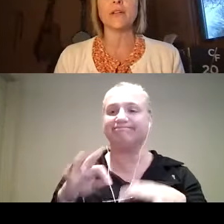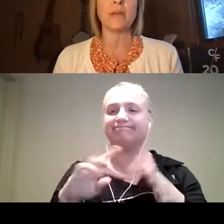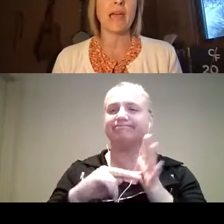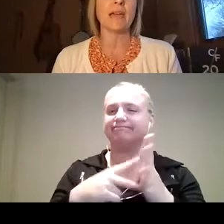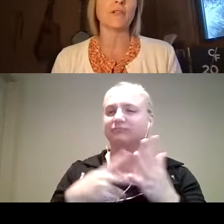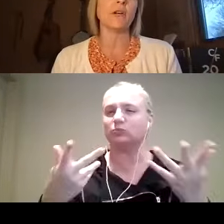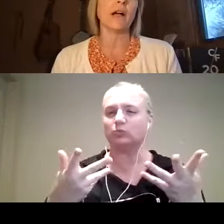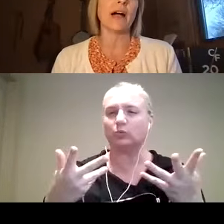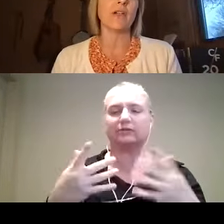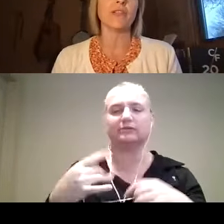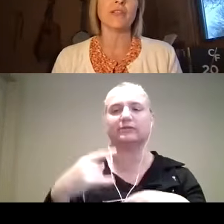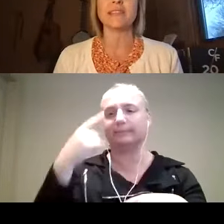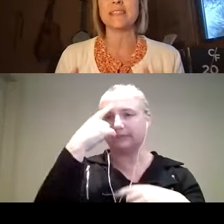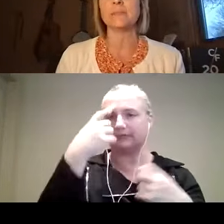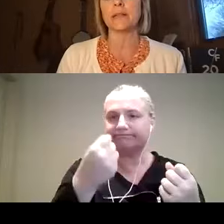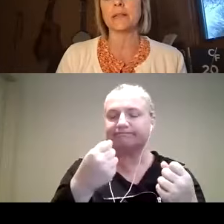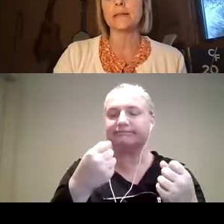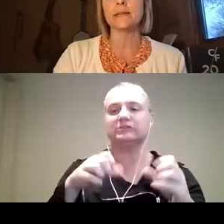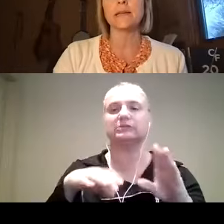and behavioral health disabilities.